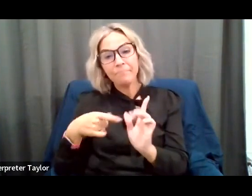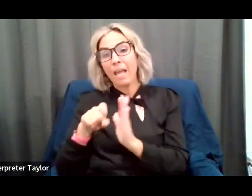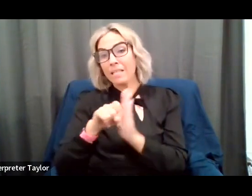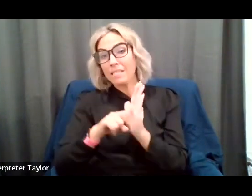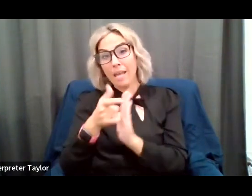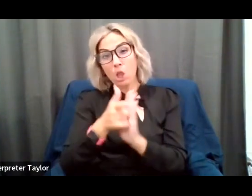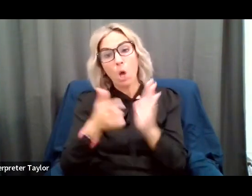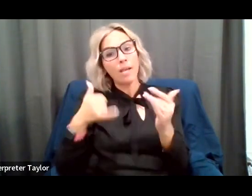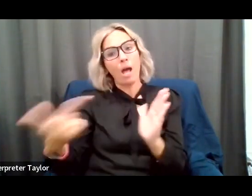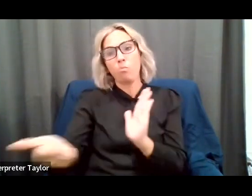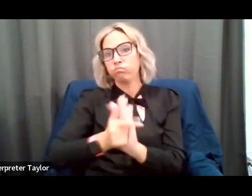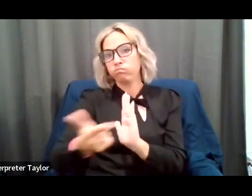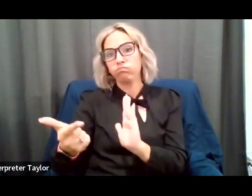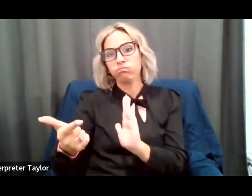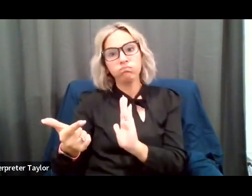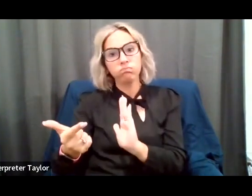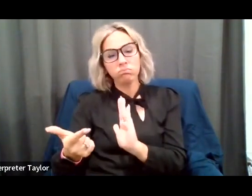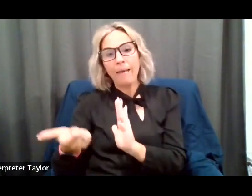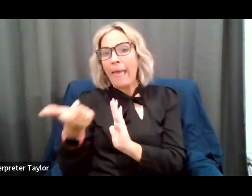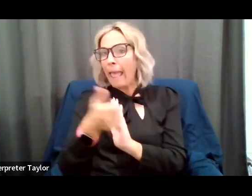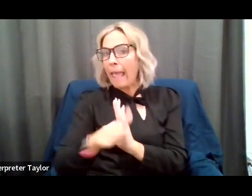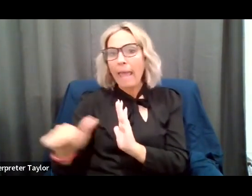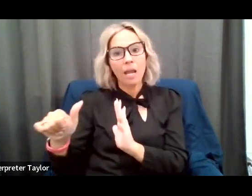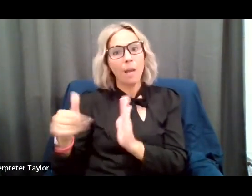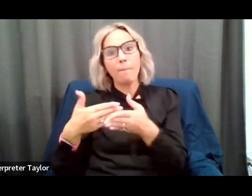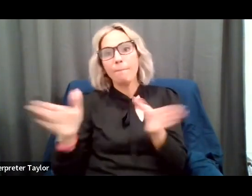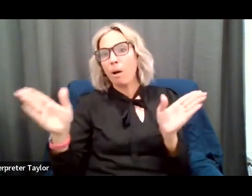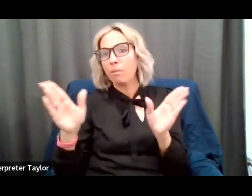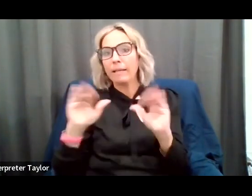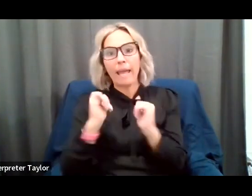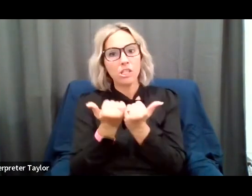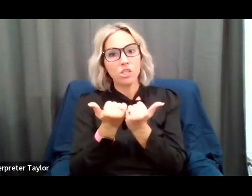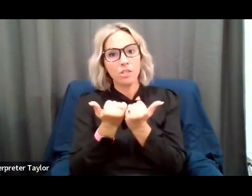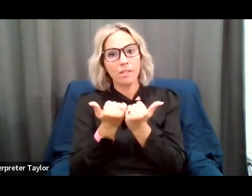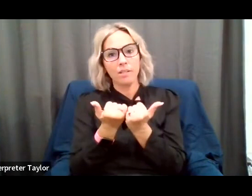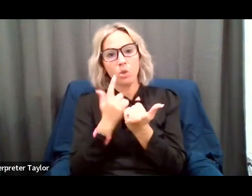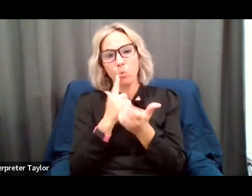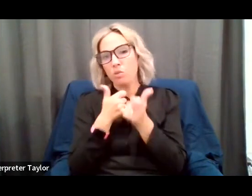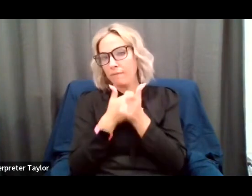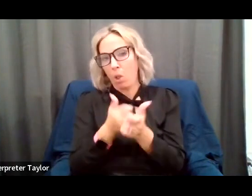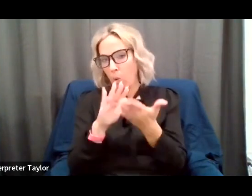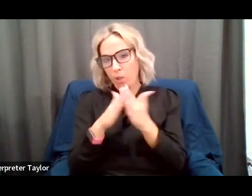prohibits any, uh, public agency, in this case we'll just focus on community colleges.